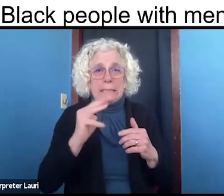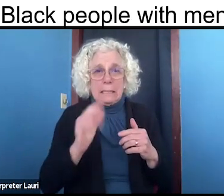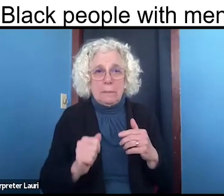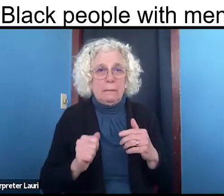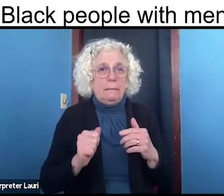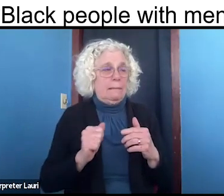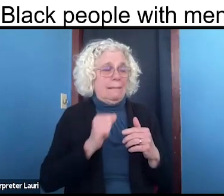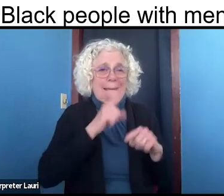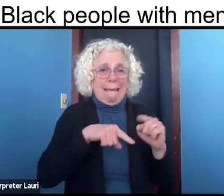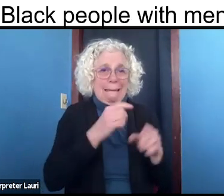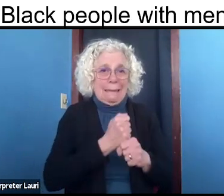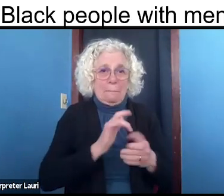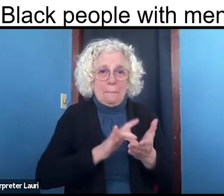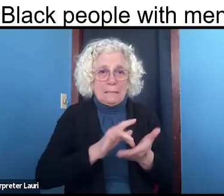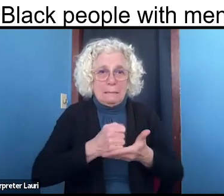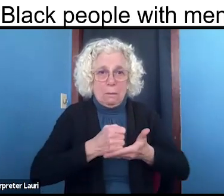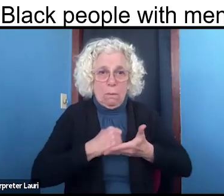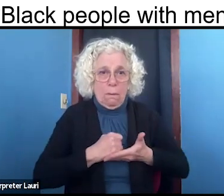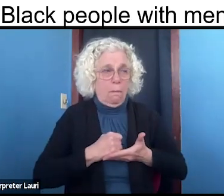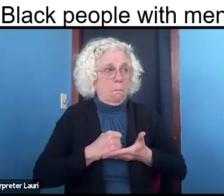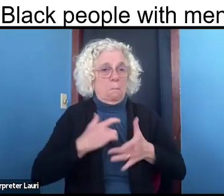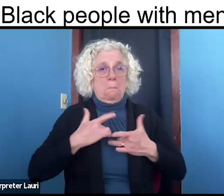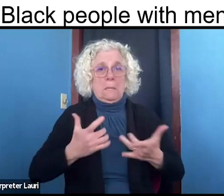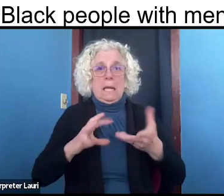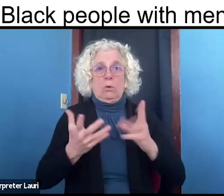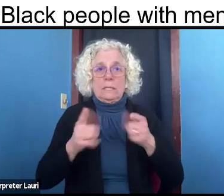Likelihood that they'll experience crisis and become incarcerated.